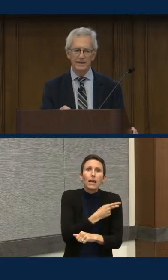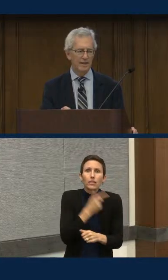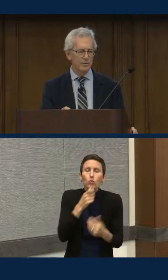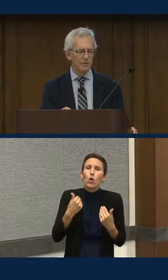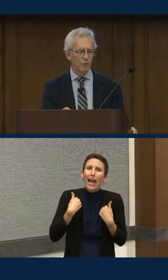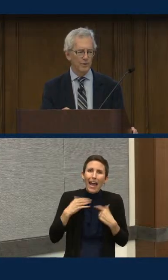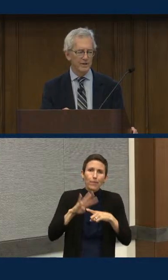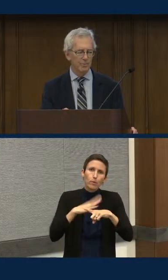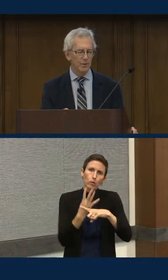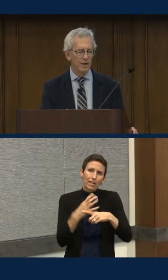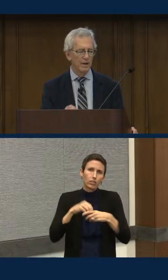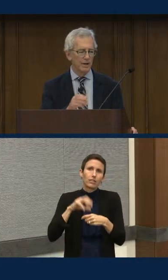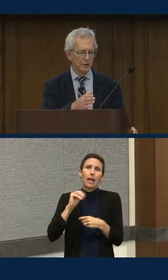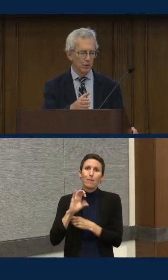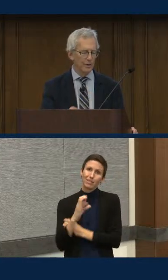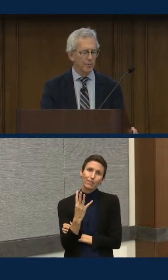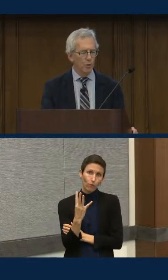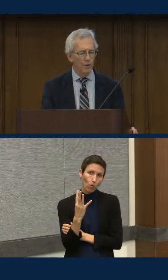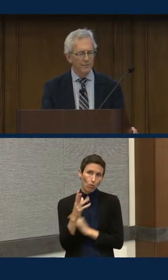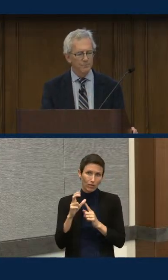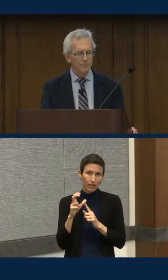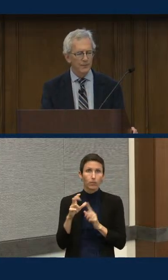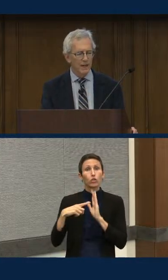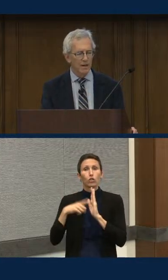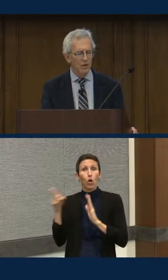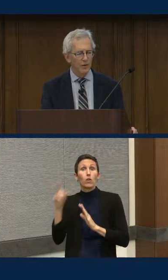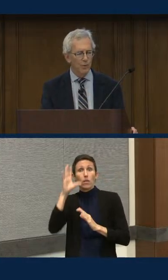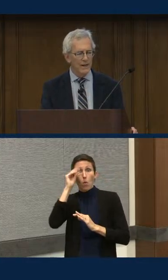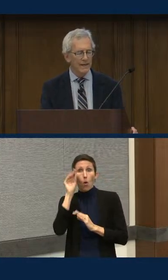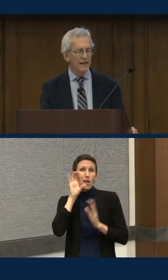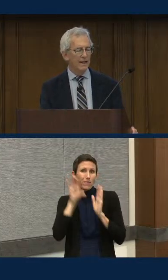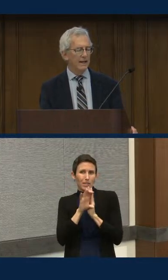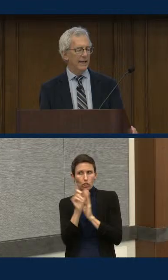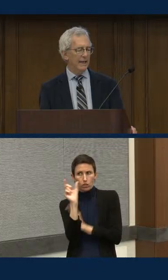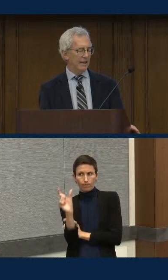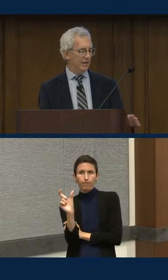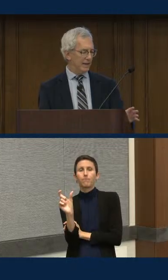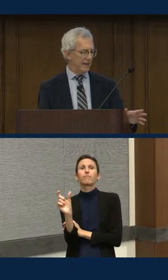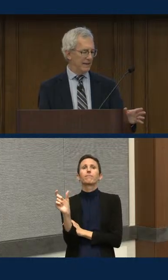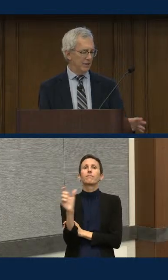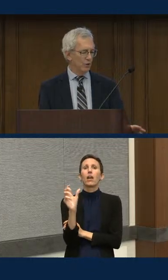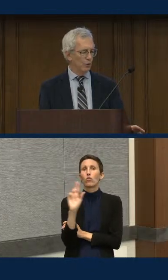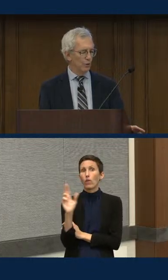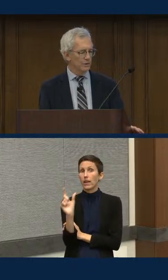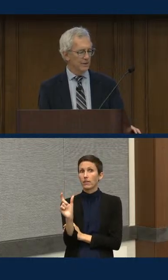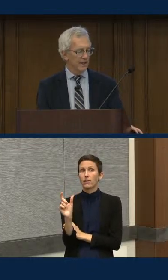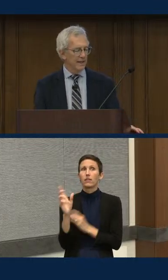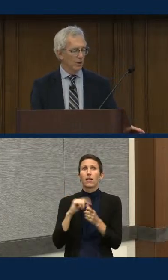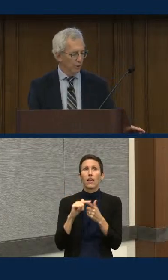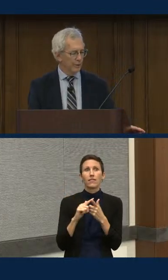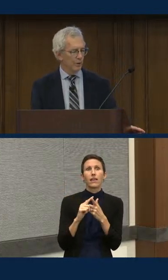mutations in MC4 receptor